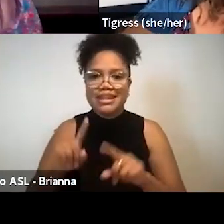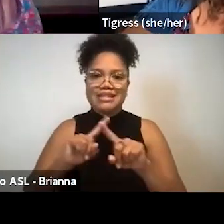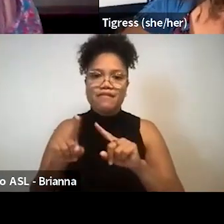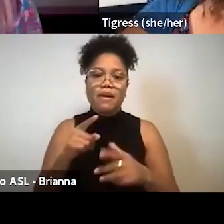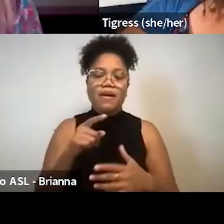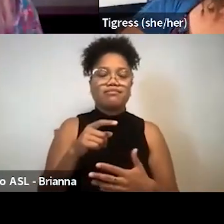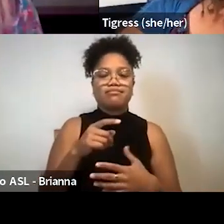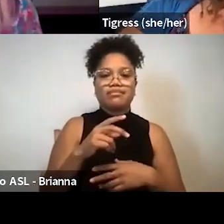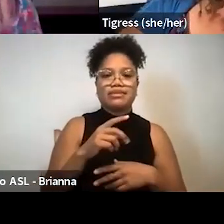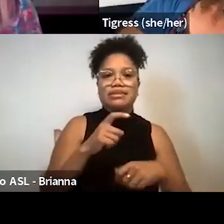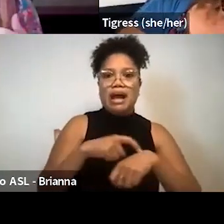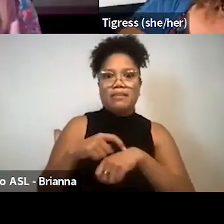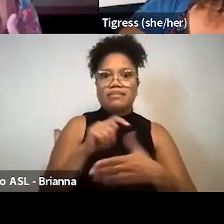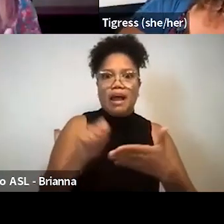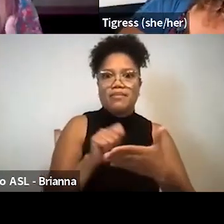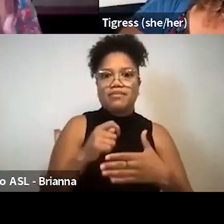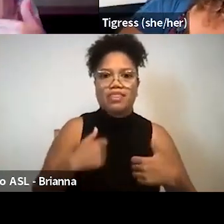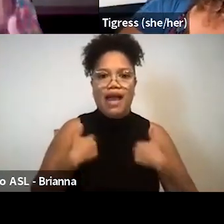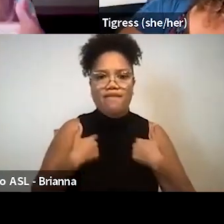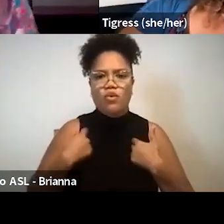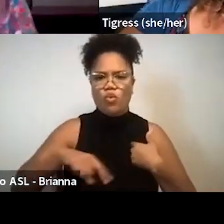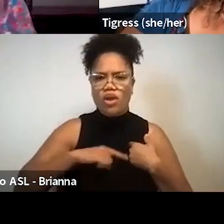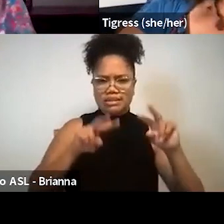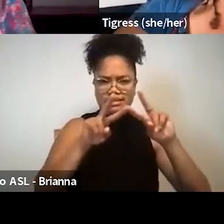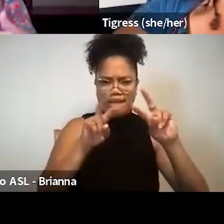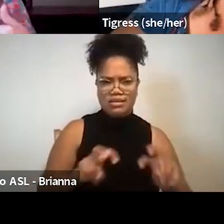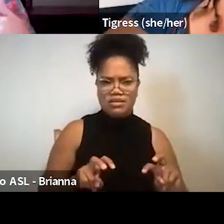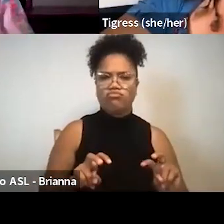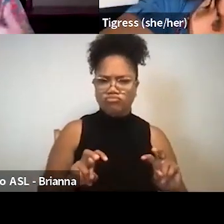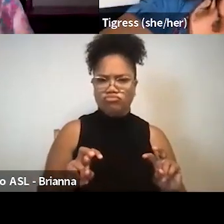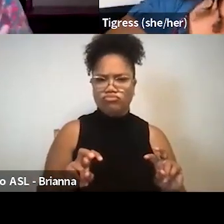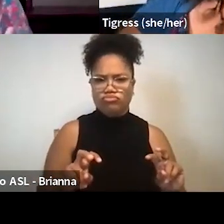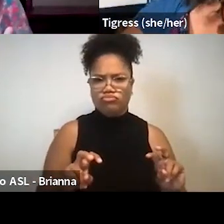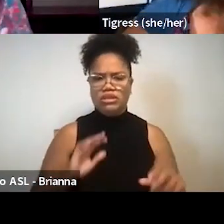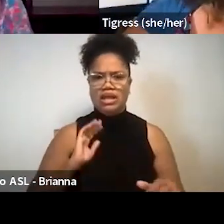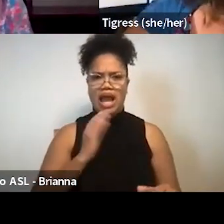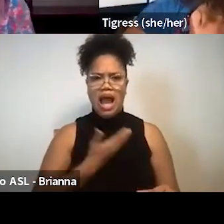as we start to assess how is it that our mission and purpose is